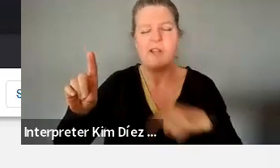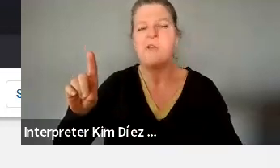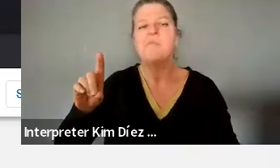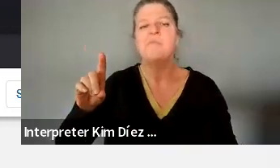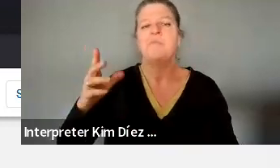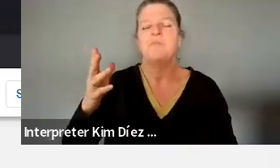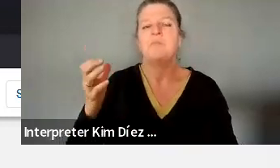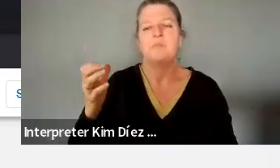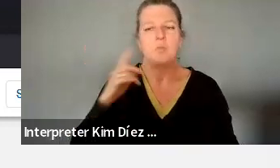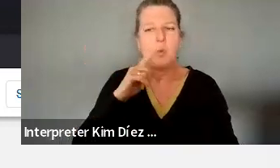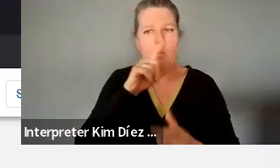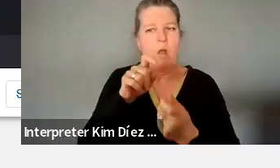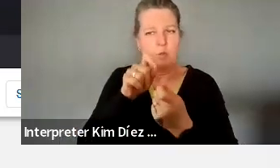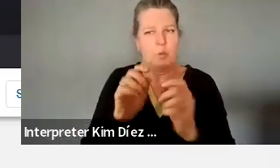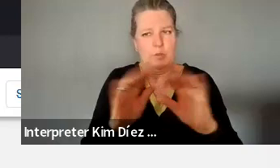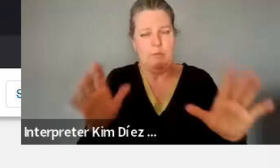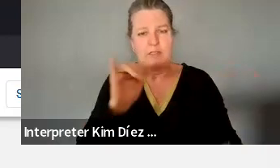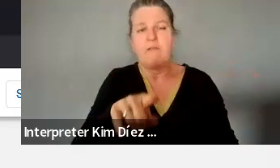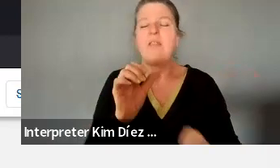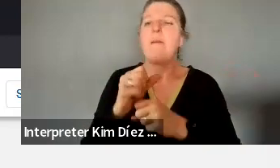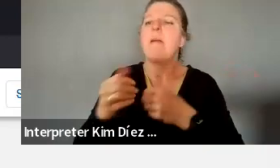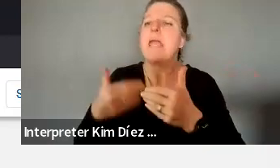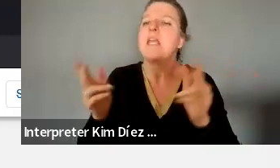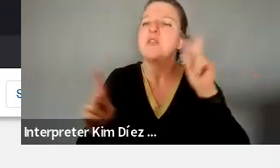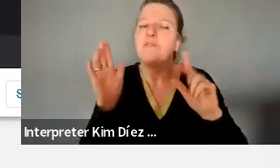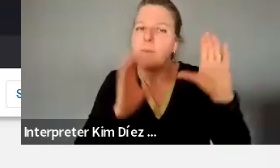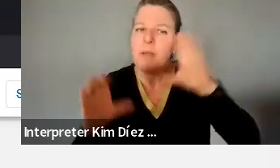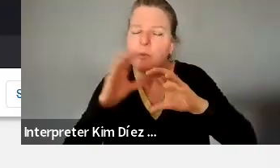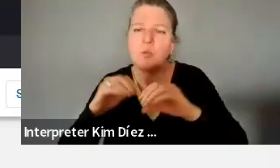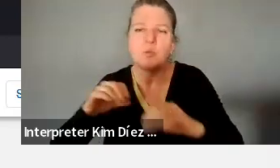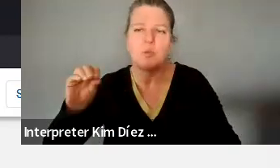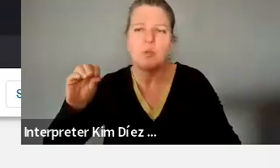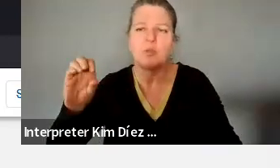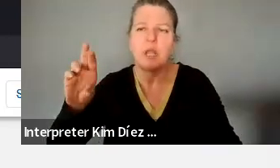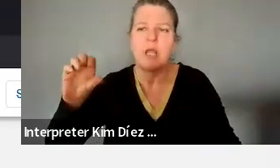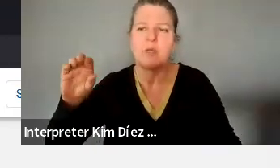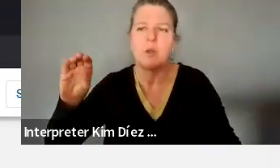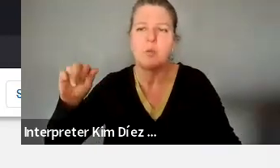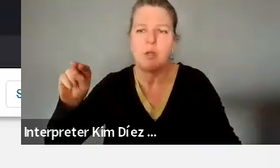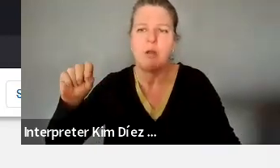for people to search for this material in OER Commons, the more descriptors that it has here.